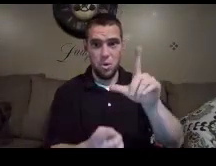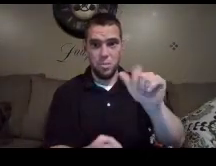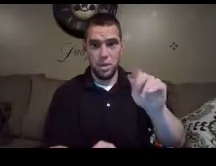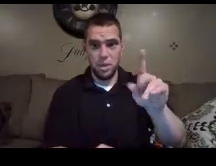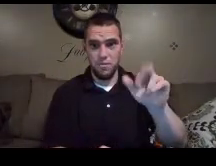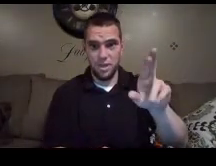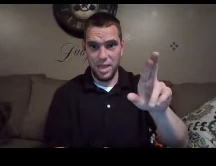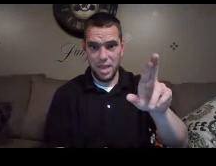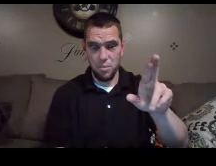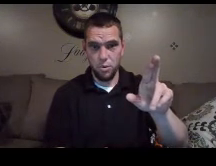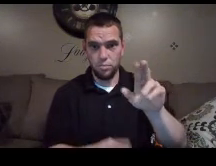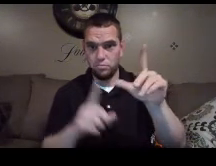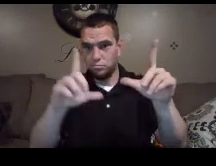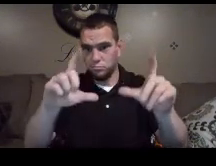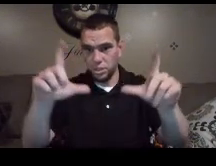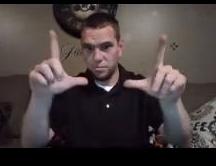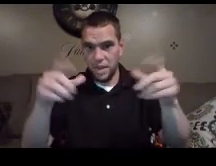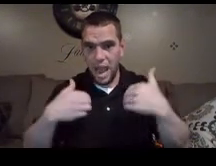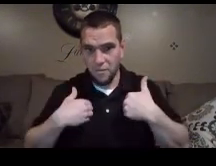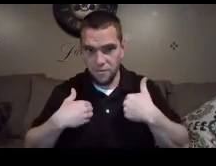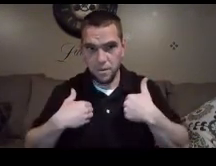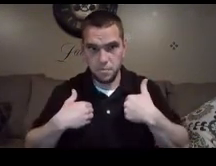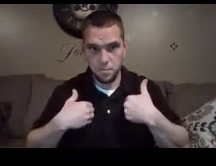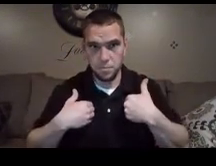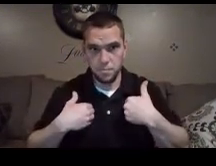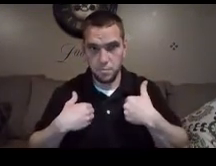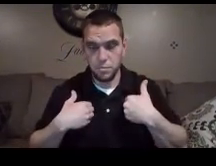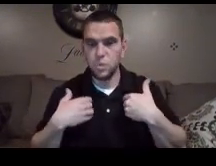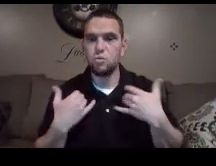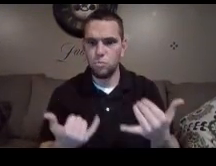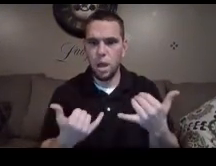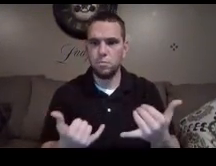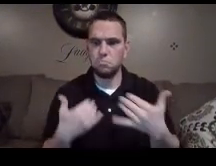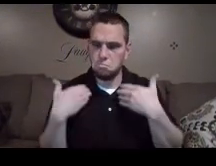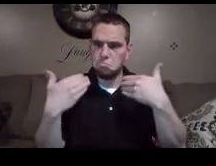so this is a good time to talk about how we might want to group these two